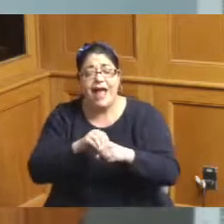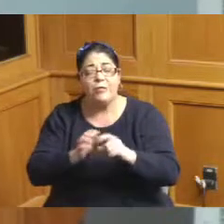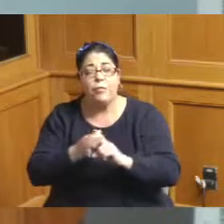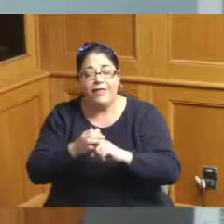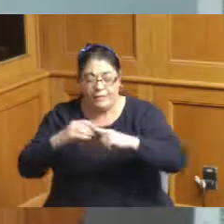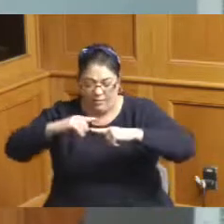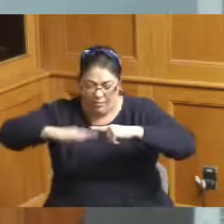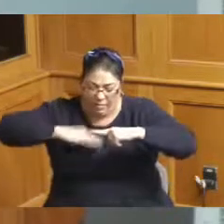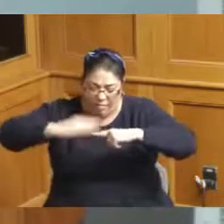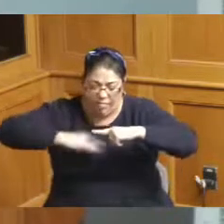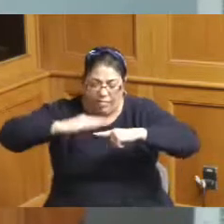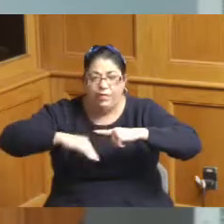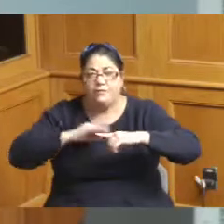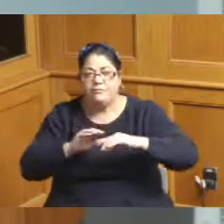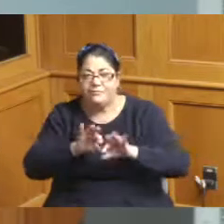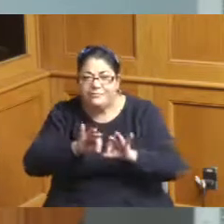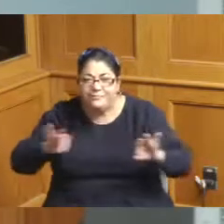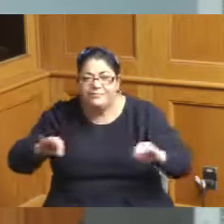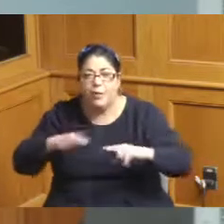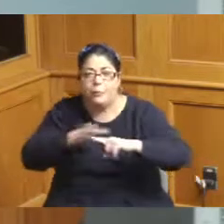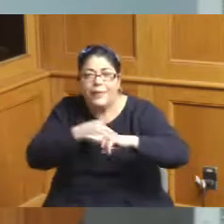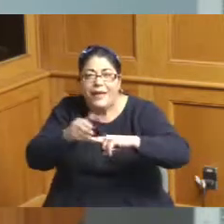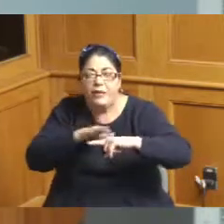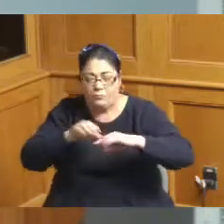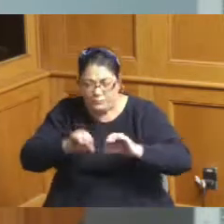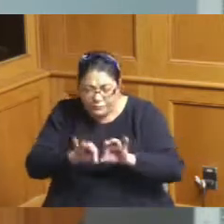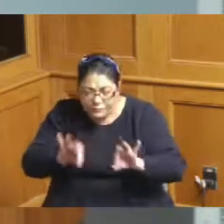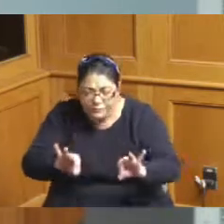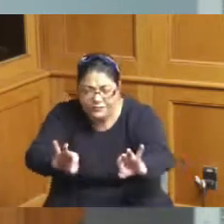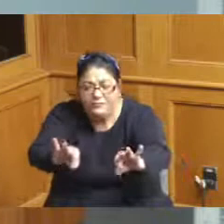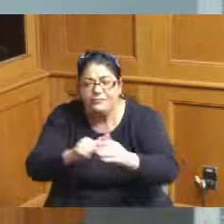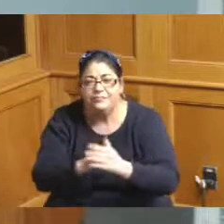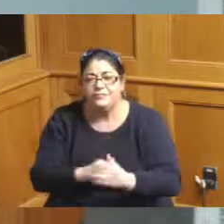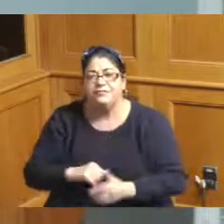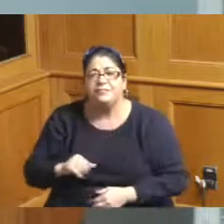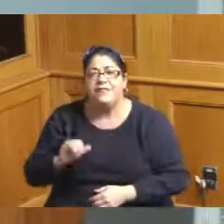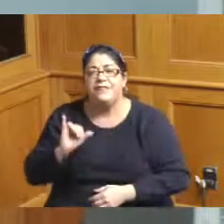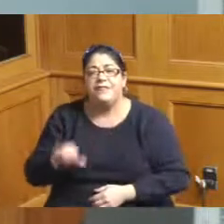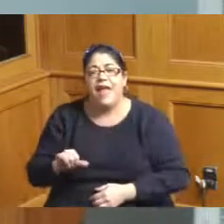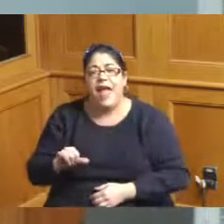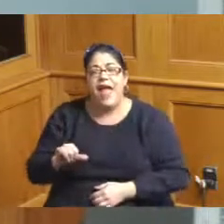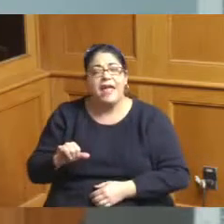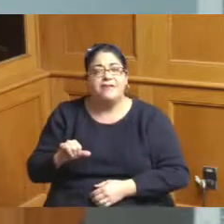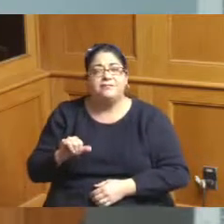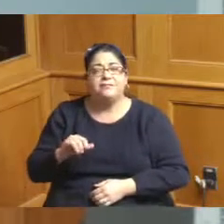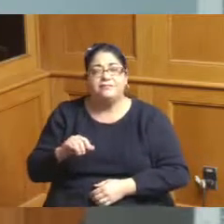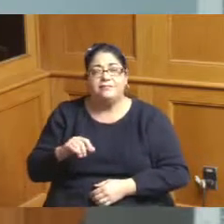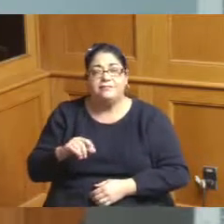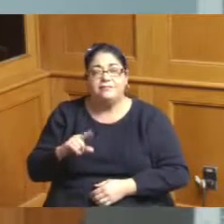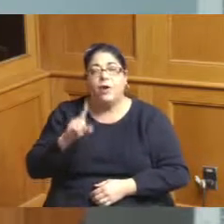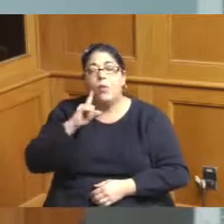just plain rebar and the post-tensioning rods the steel that we use to post tension the structure